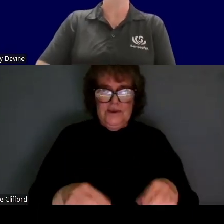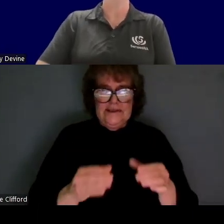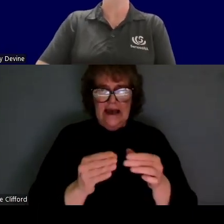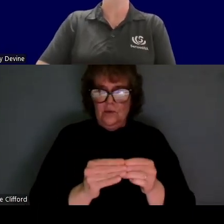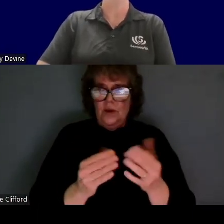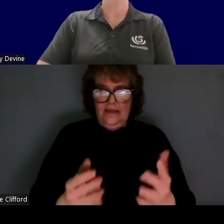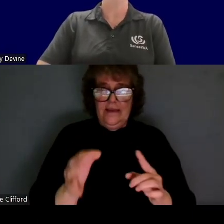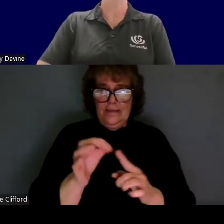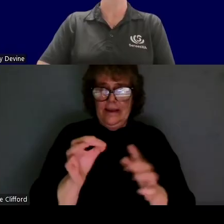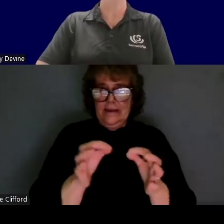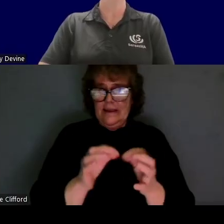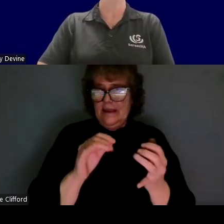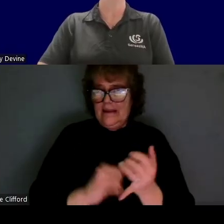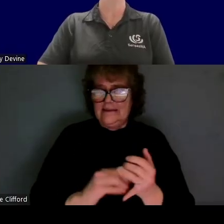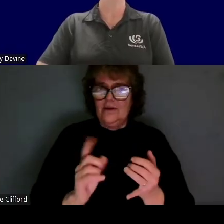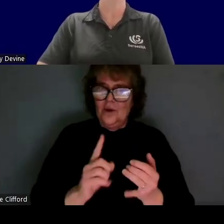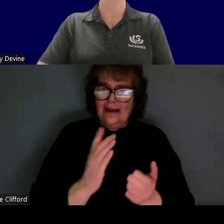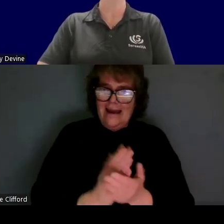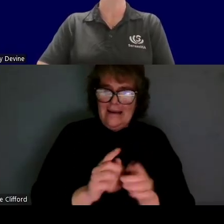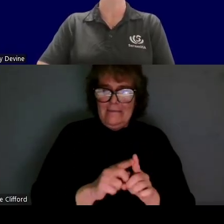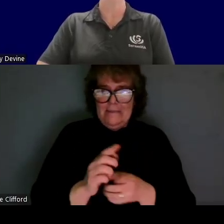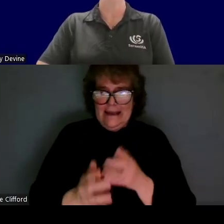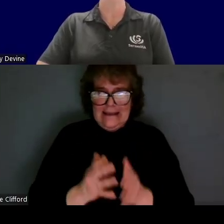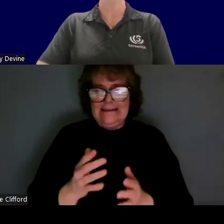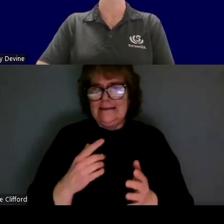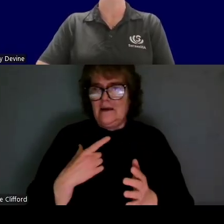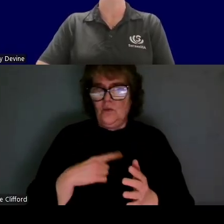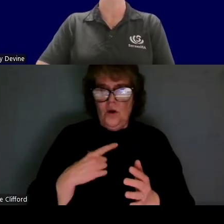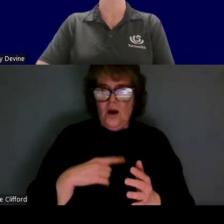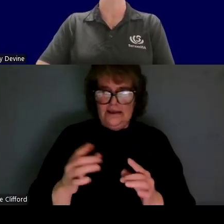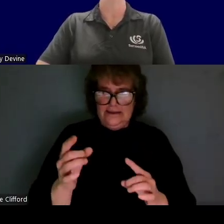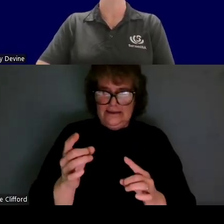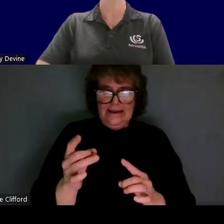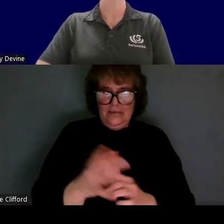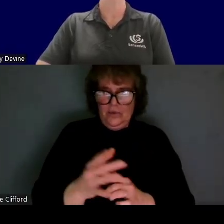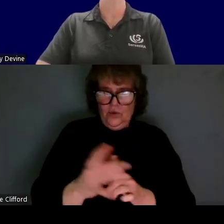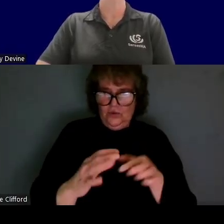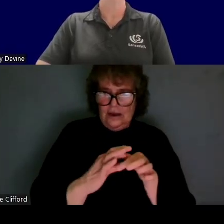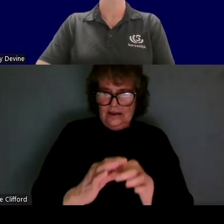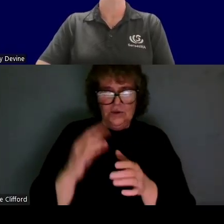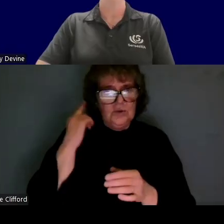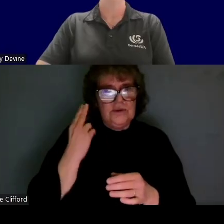means and why it matters in the context of deafblindness.